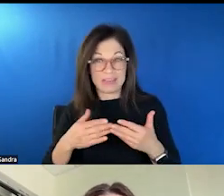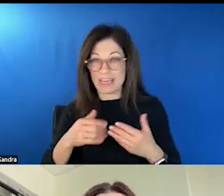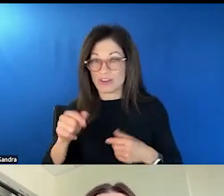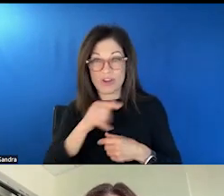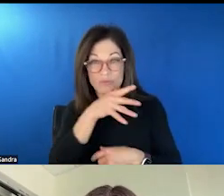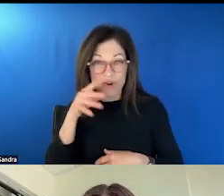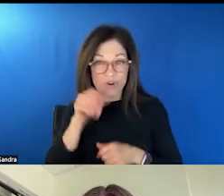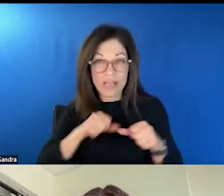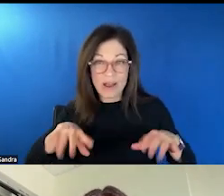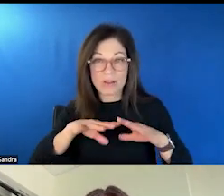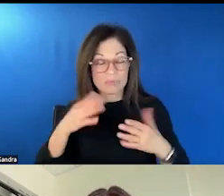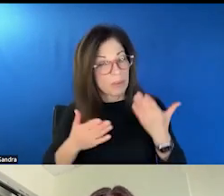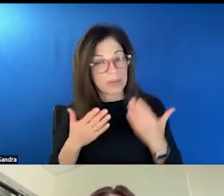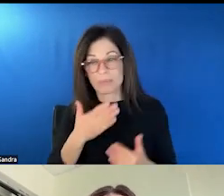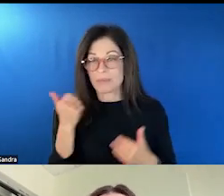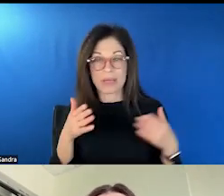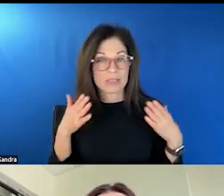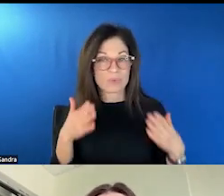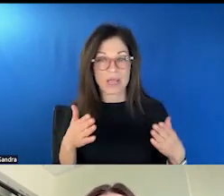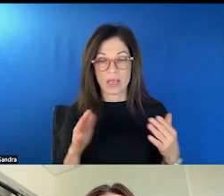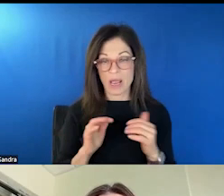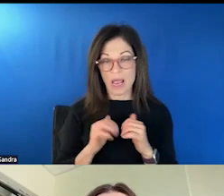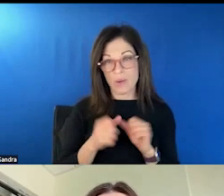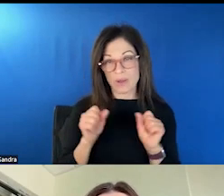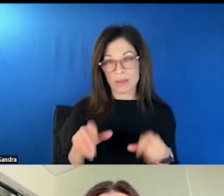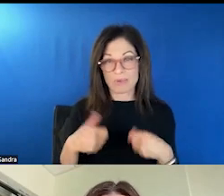BE THE BEST WAY IN HOW WE CAN GIVE THE COMMUNITIES THE RESOURCES